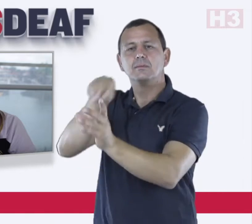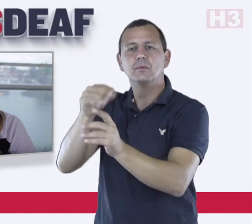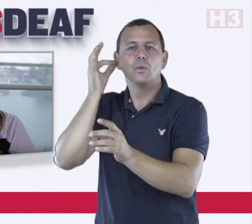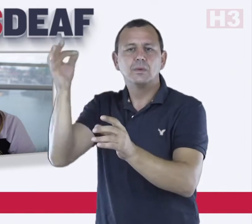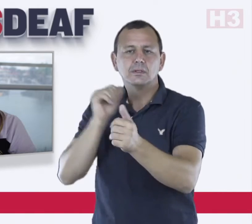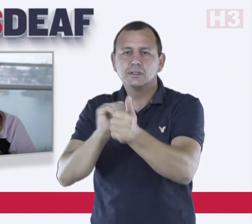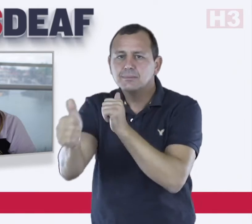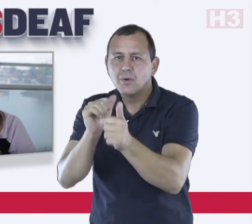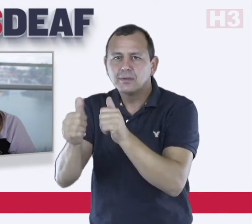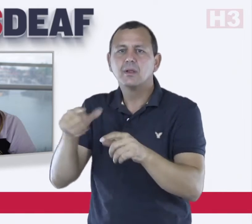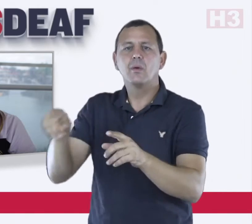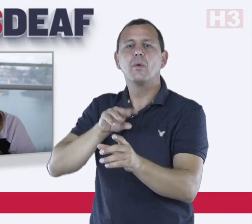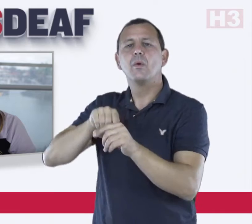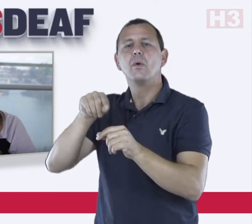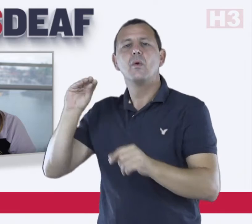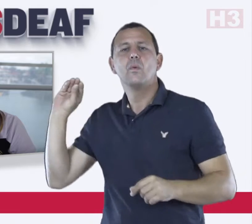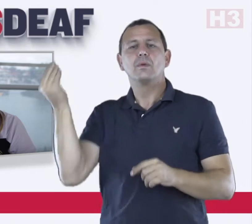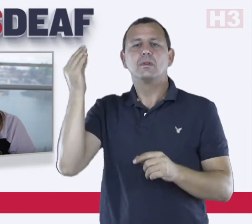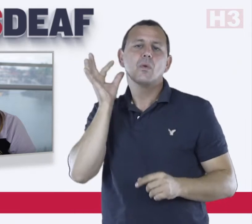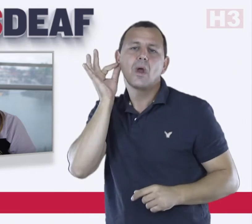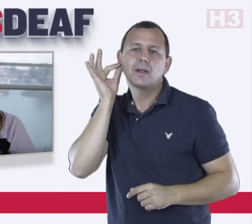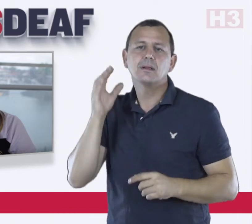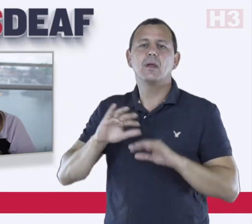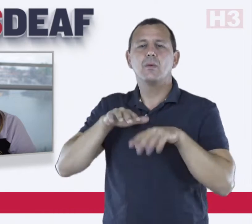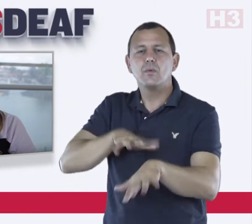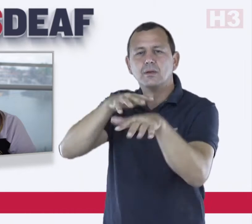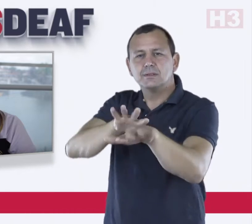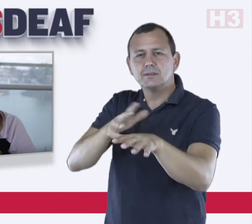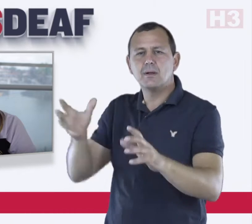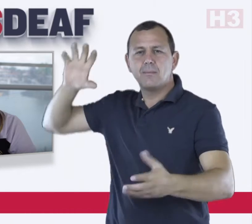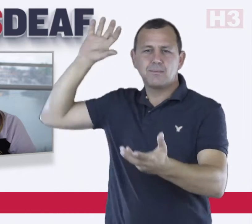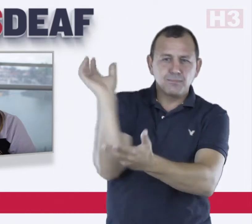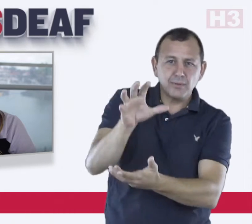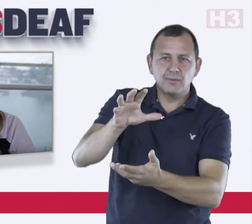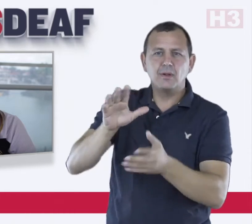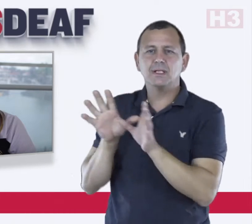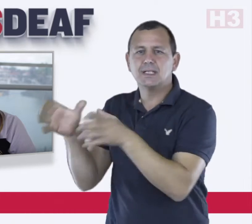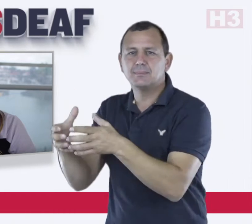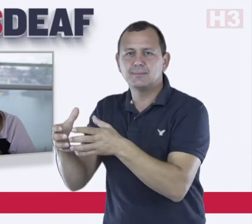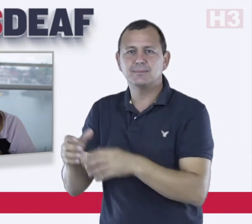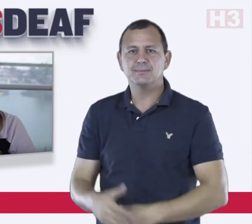in a hearing sport when she was picked to play with the junior women’s water polo team,